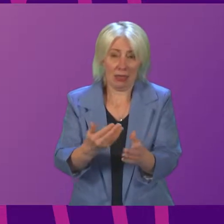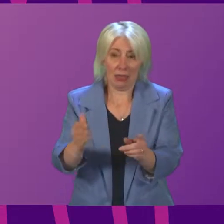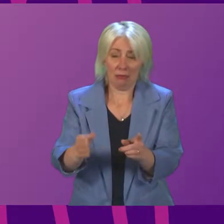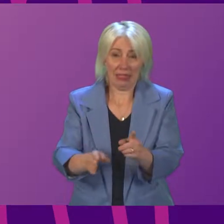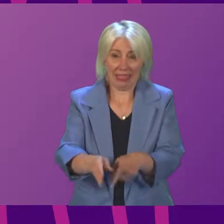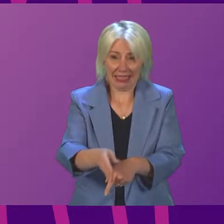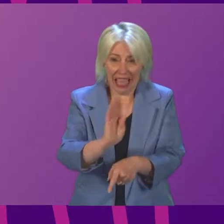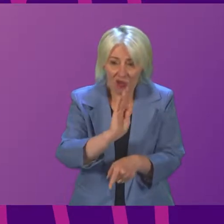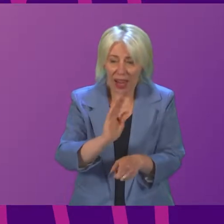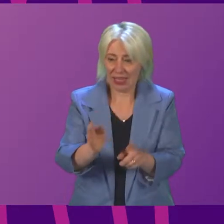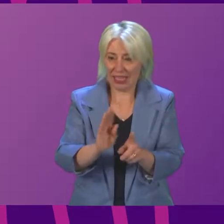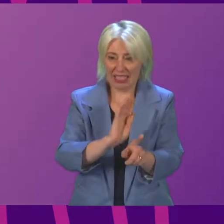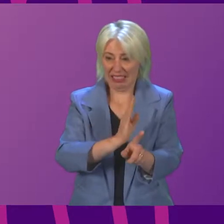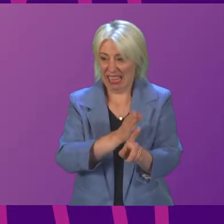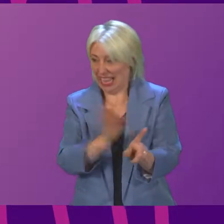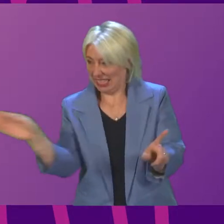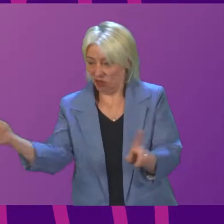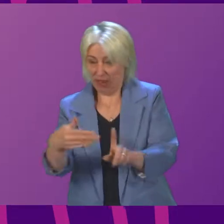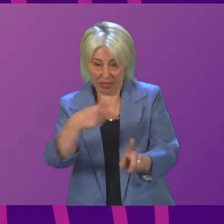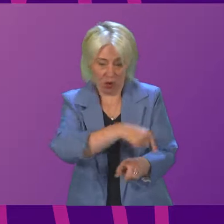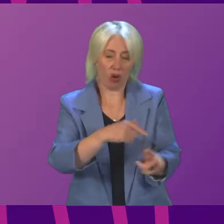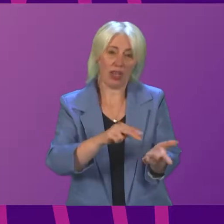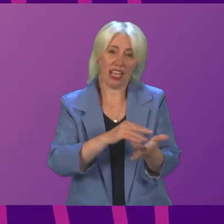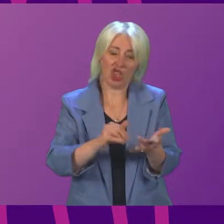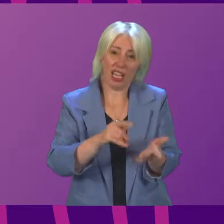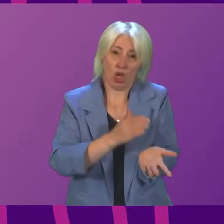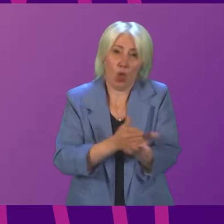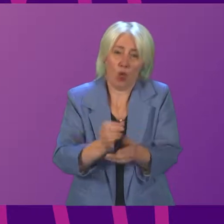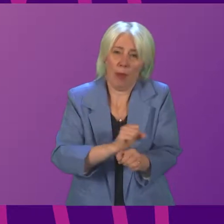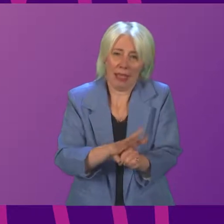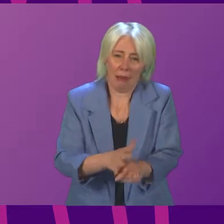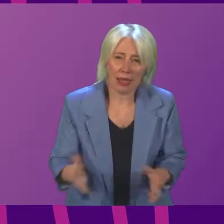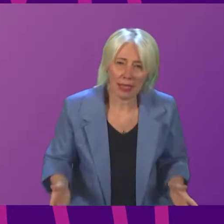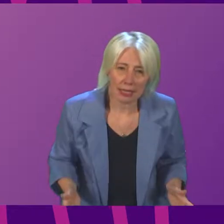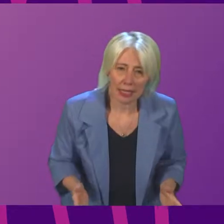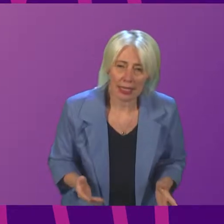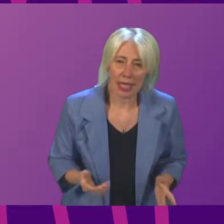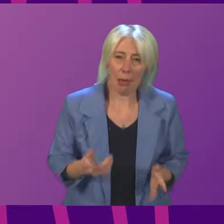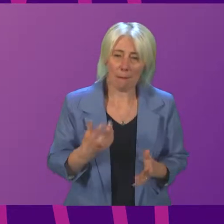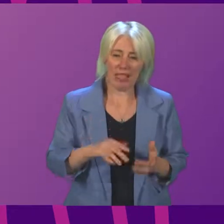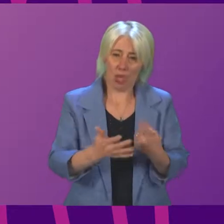effects of the pandemic have resulted not just in pressures on our NHS in Scotland